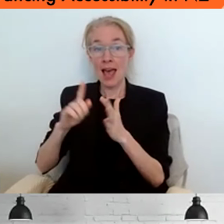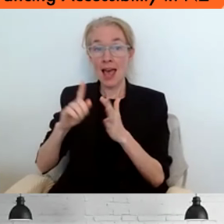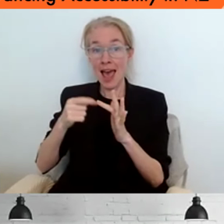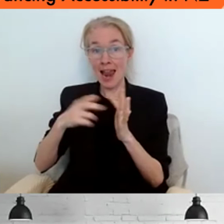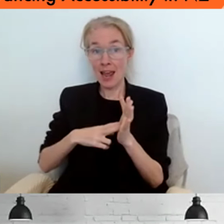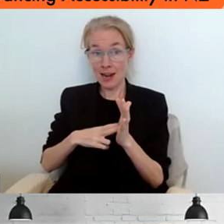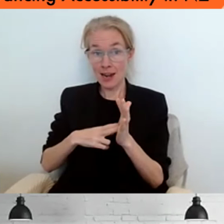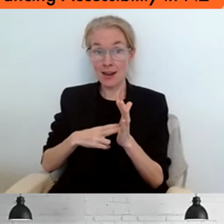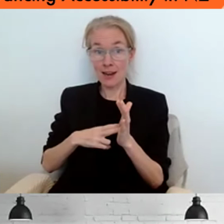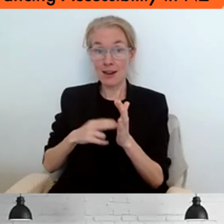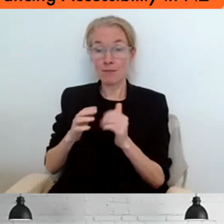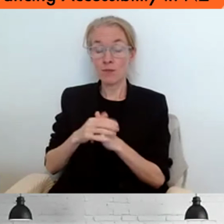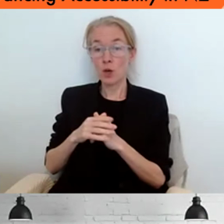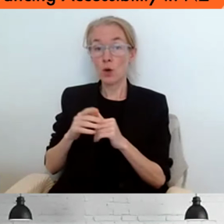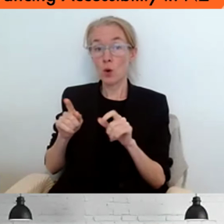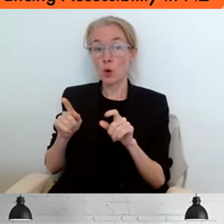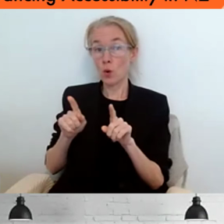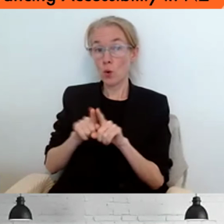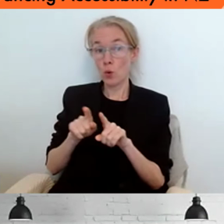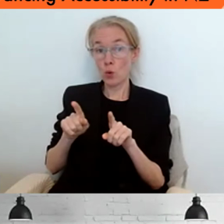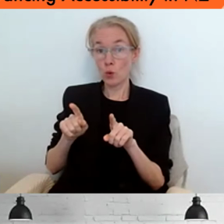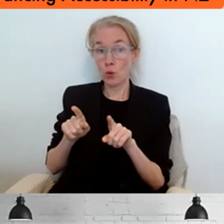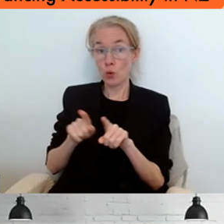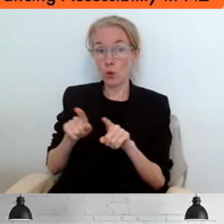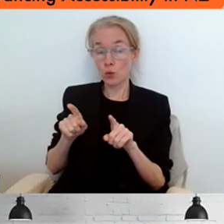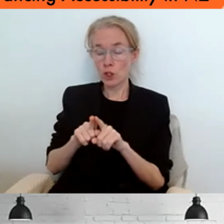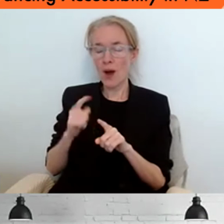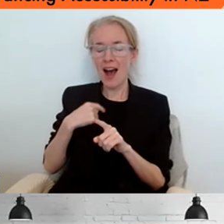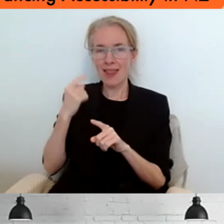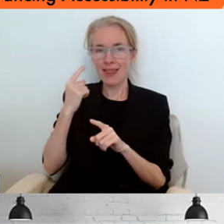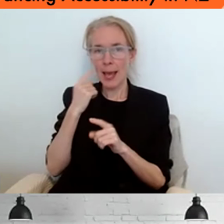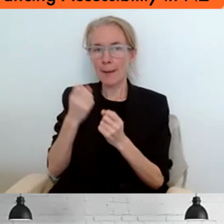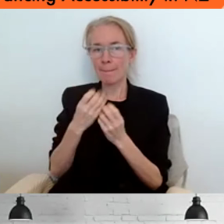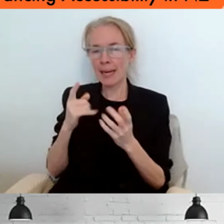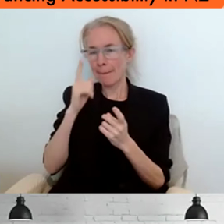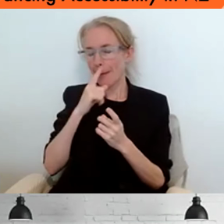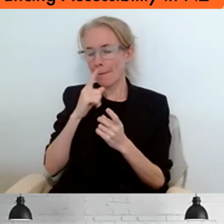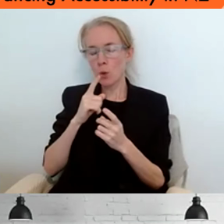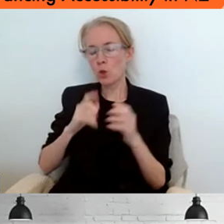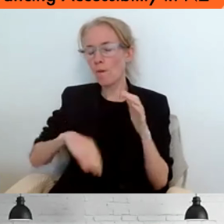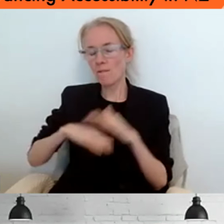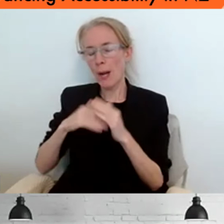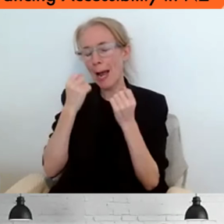of misunderstanding around accessibility. What we've been able to prove,